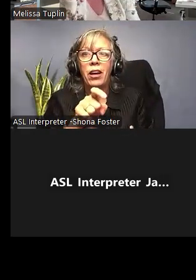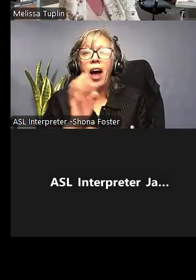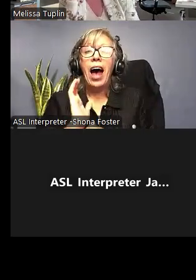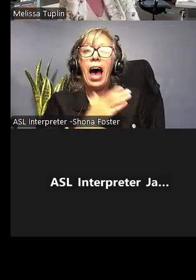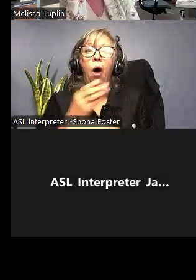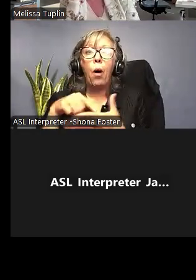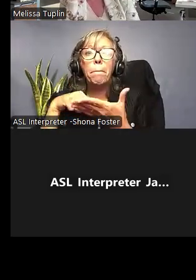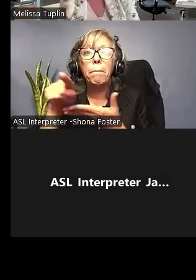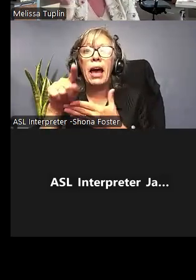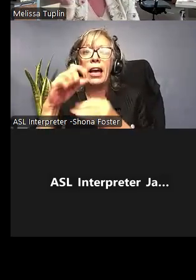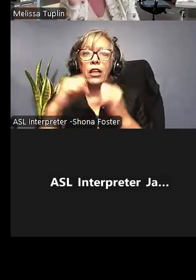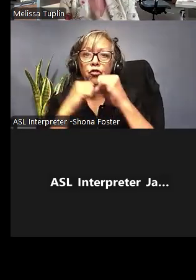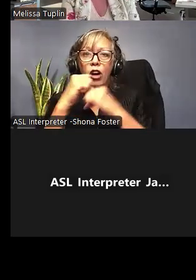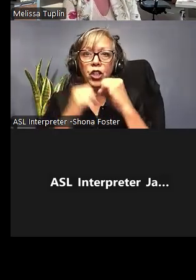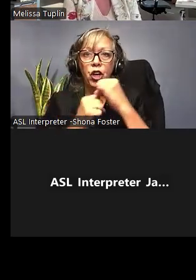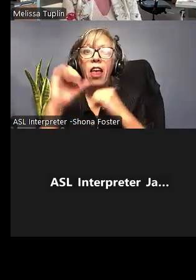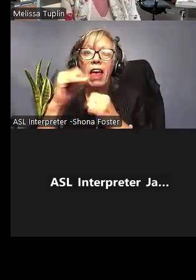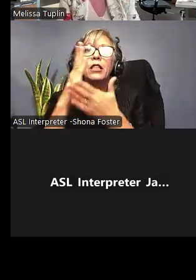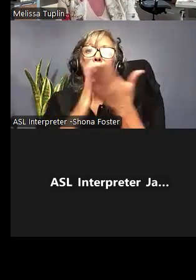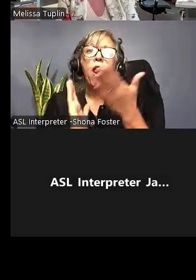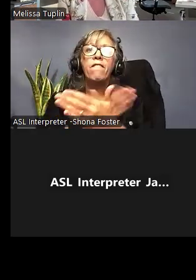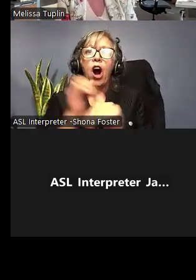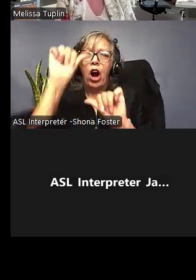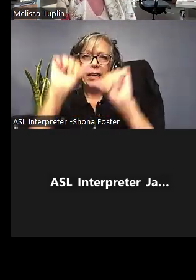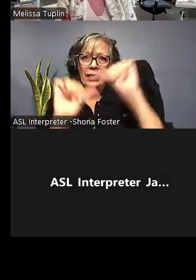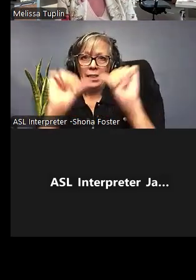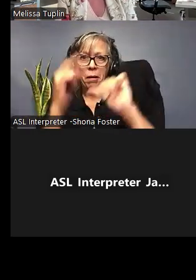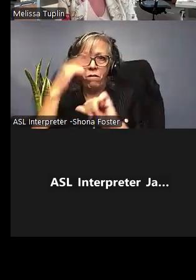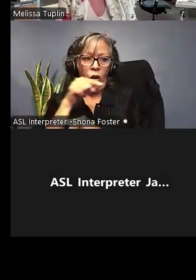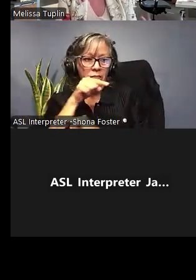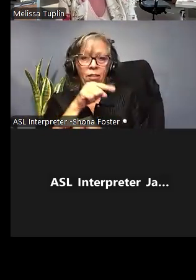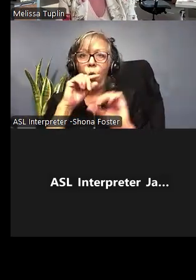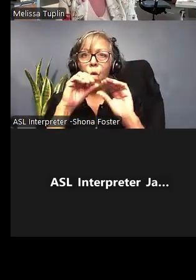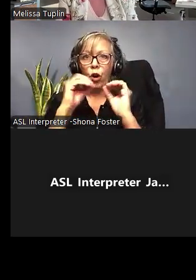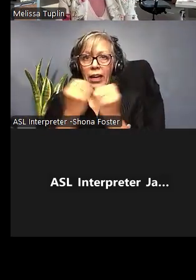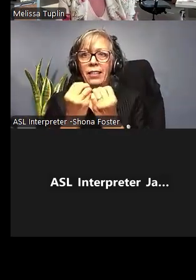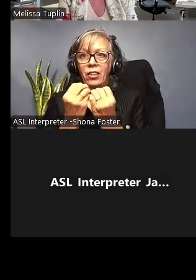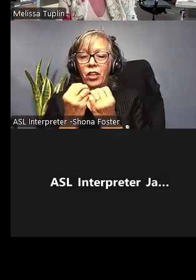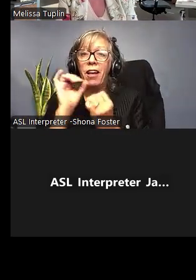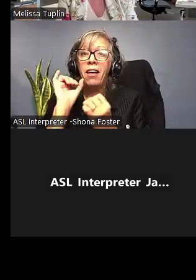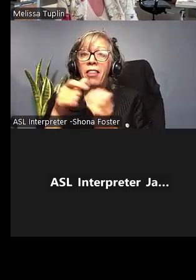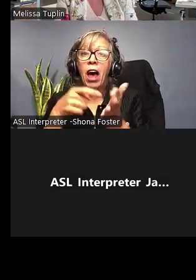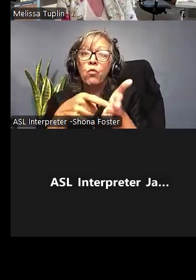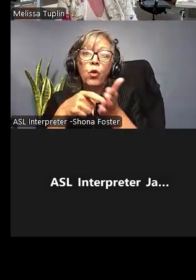of the assessment for those organizations. This requirement is really in recognition that to be